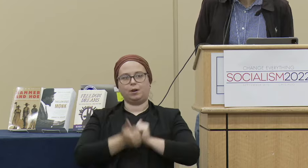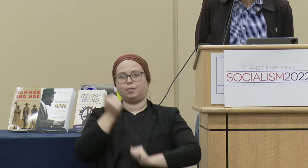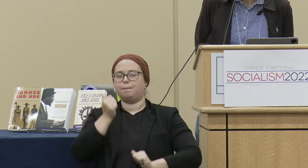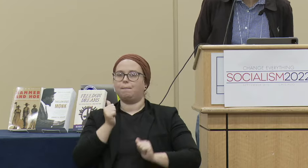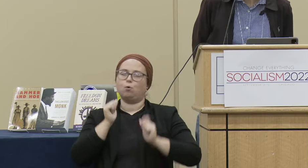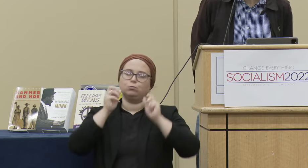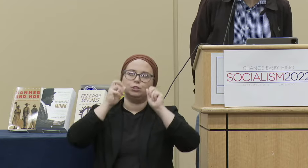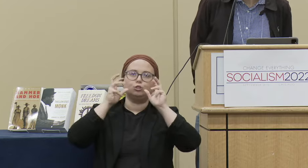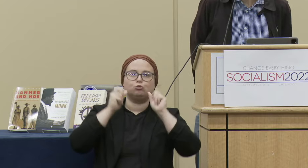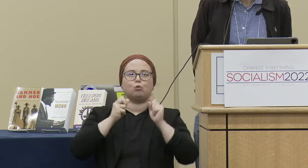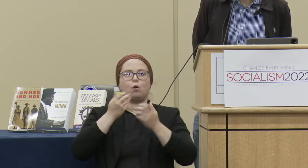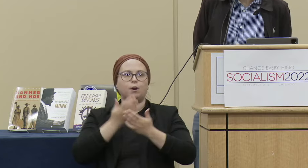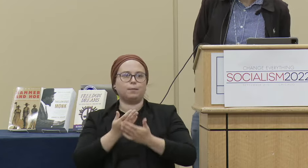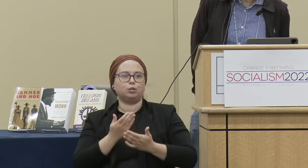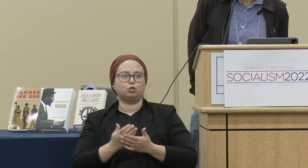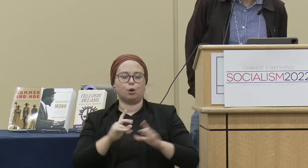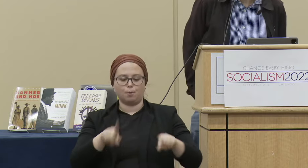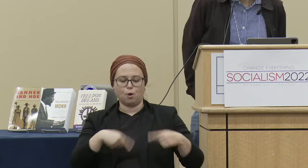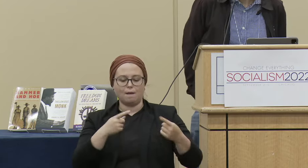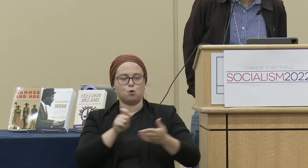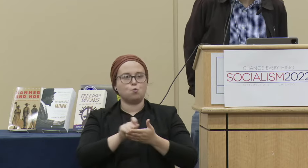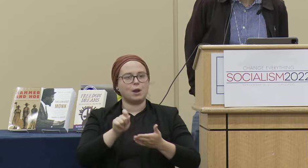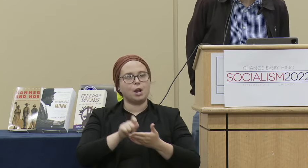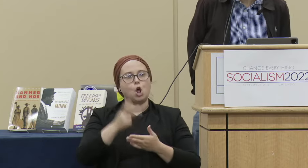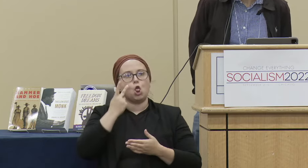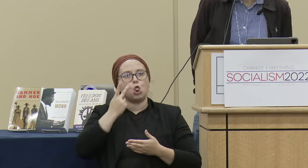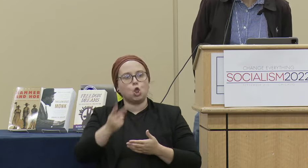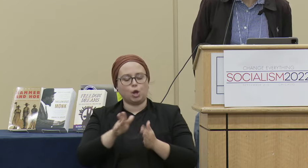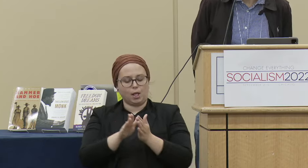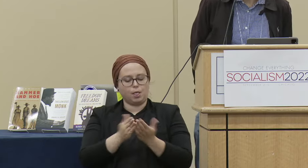And I would make the suggestion, because I still think it's one of the most extraordinary documents ever